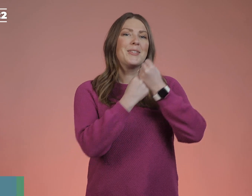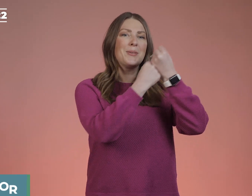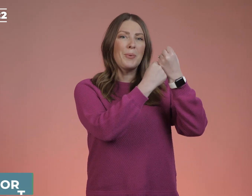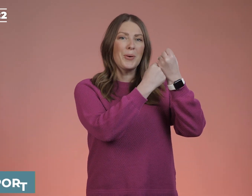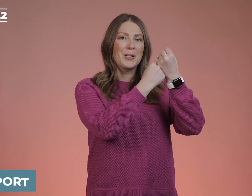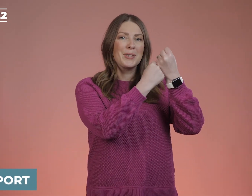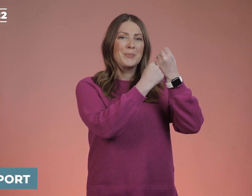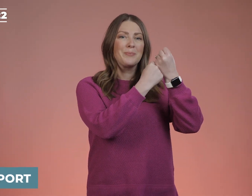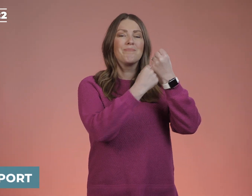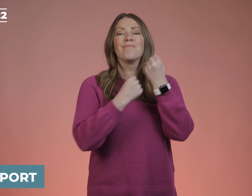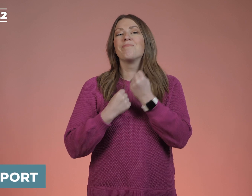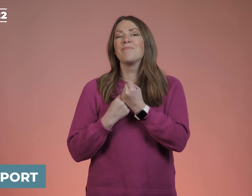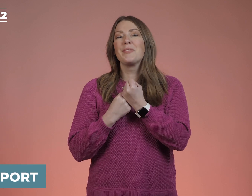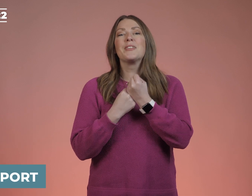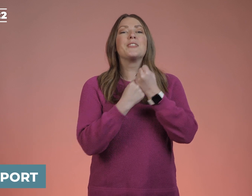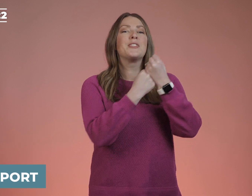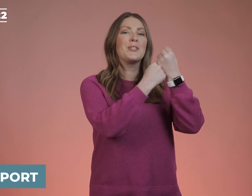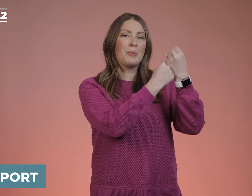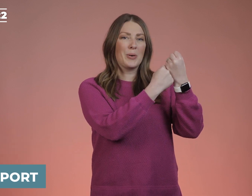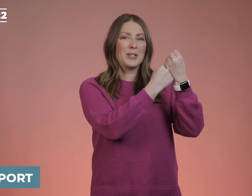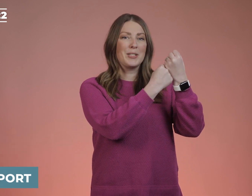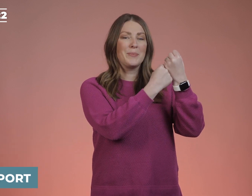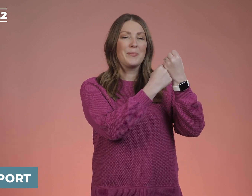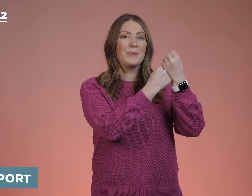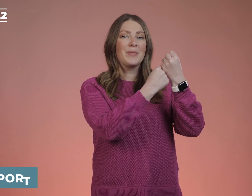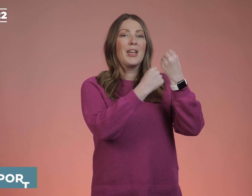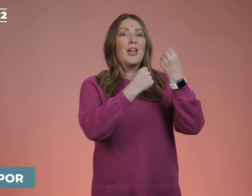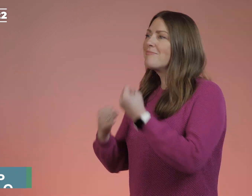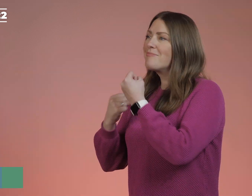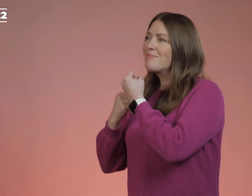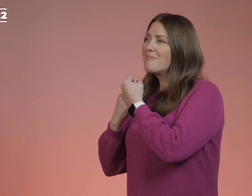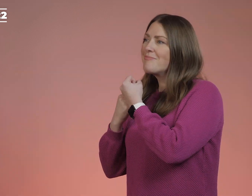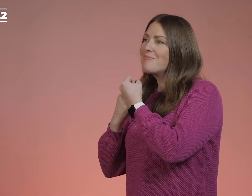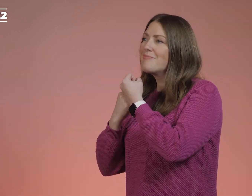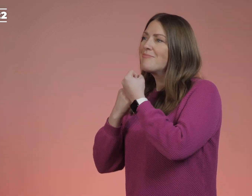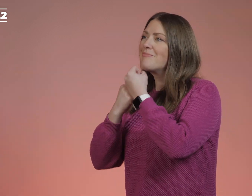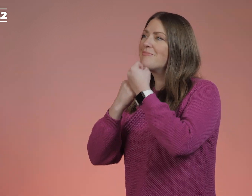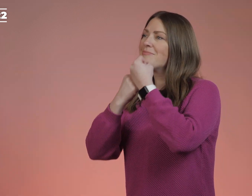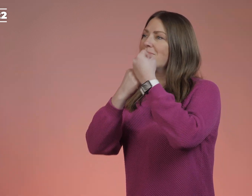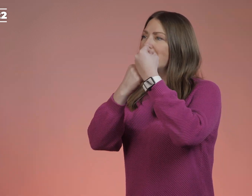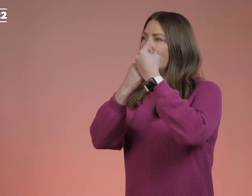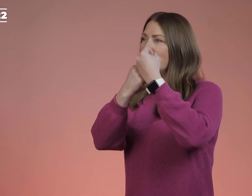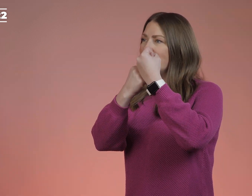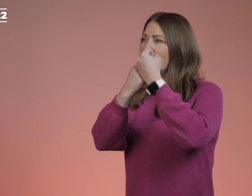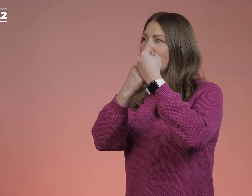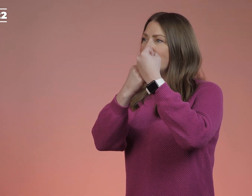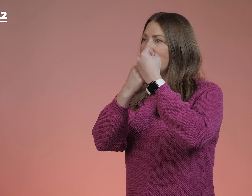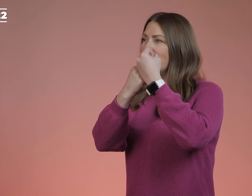Support. Your dominant hand is pushing up